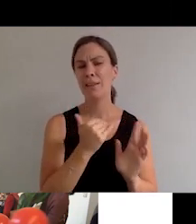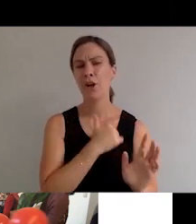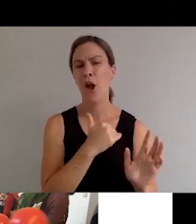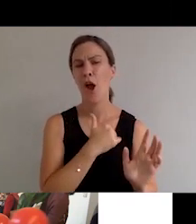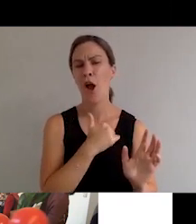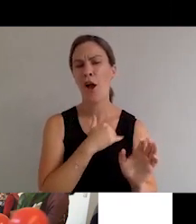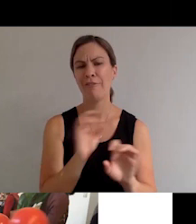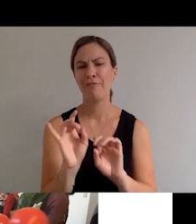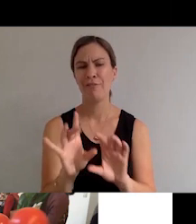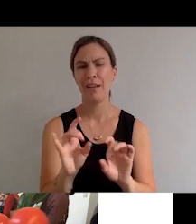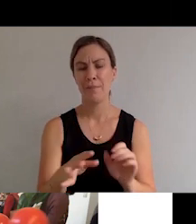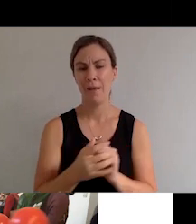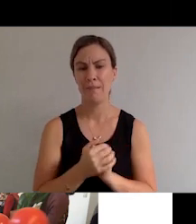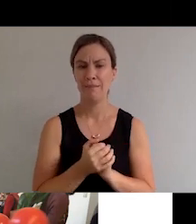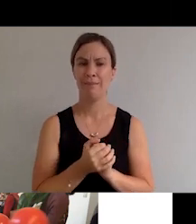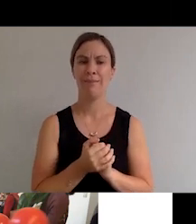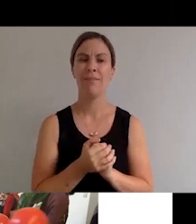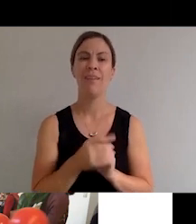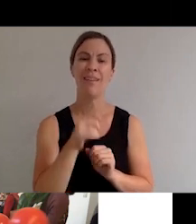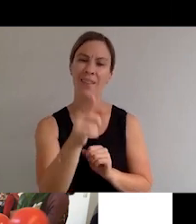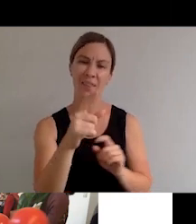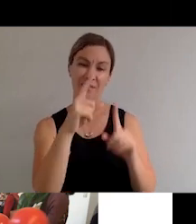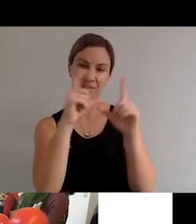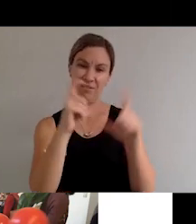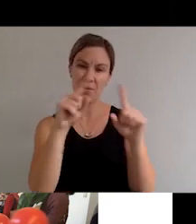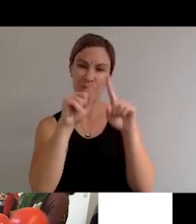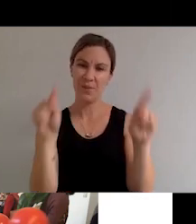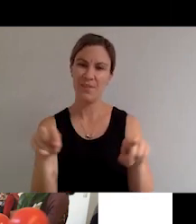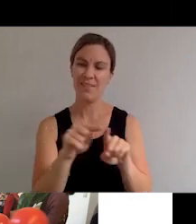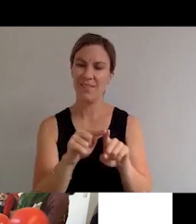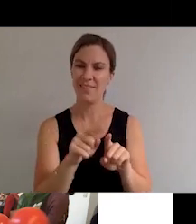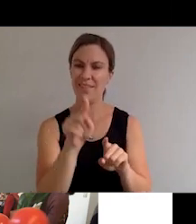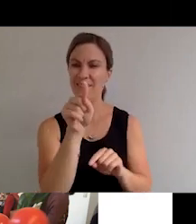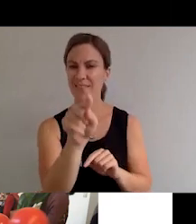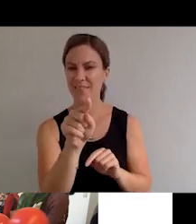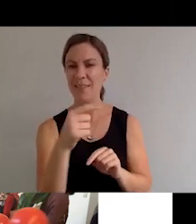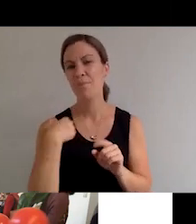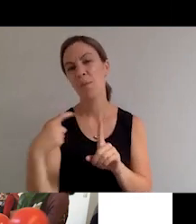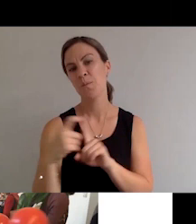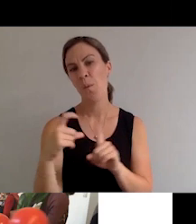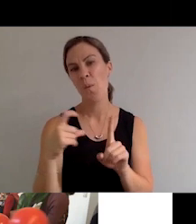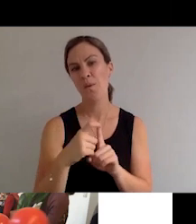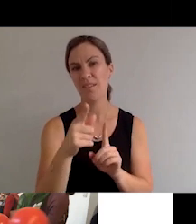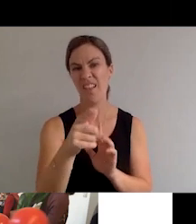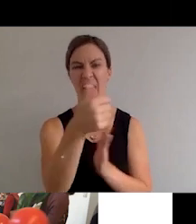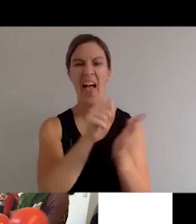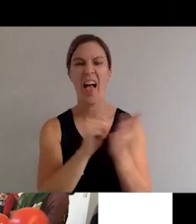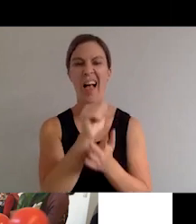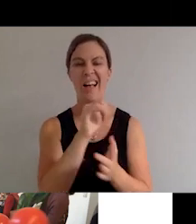That picture there is a picture of my daughter at Footscray community arts centre at Arts Front. Someone gave her a bunch of balloon.